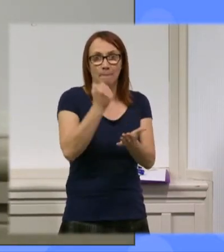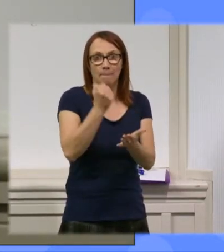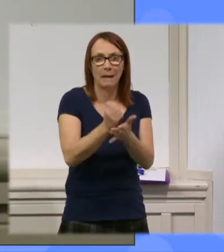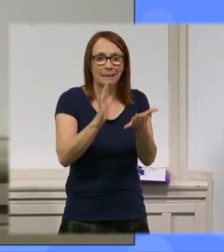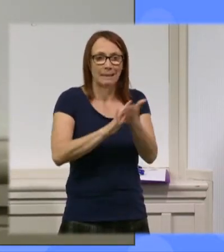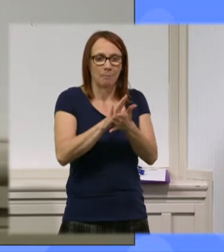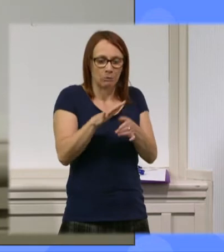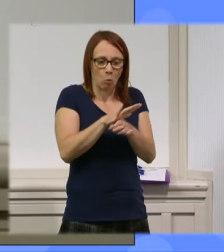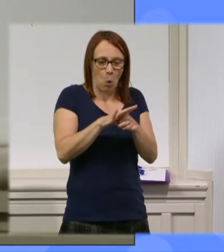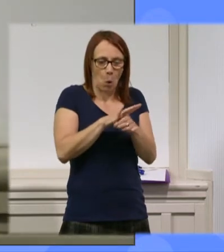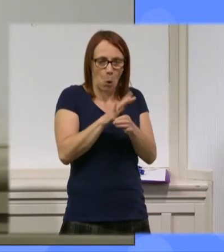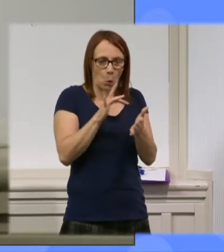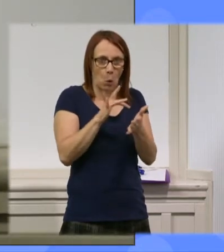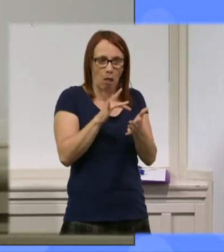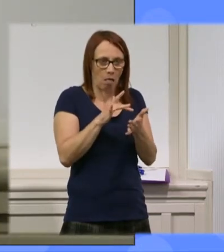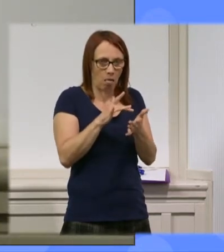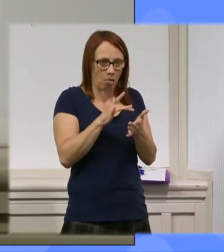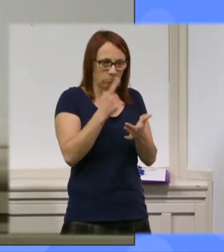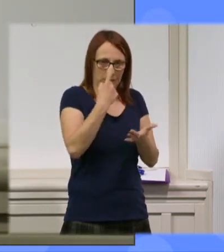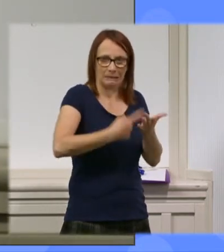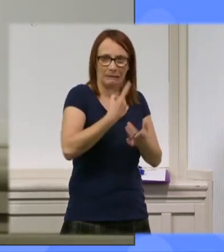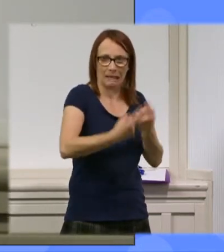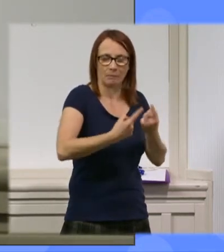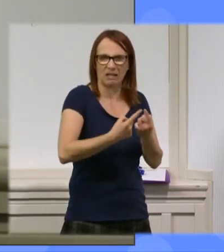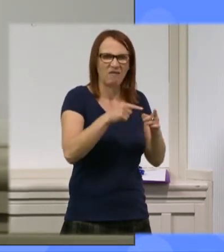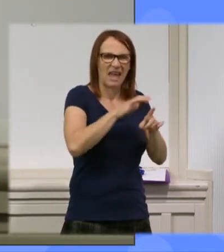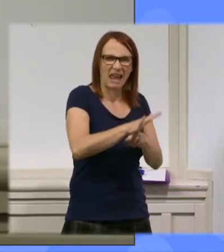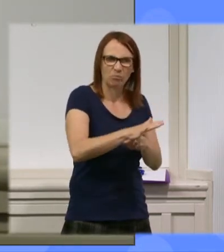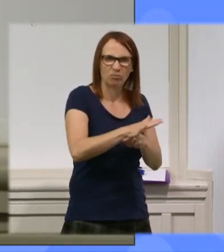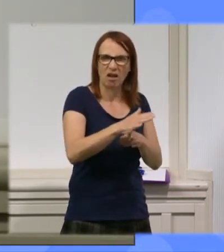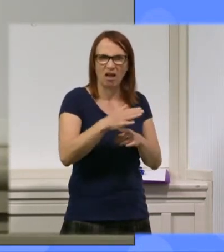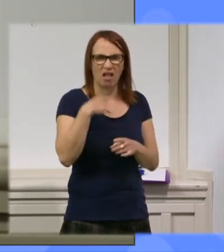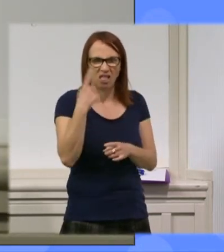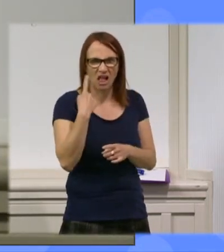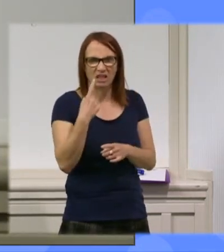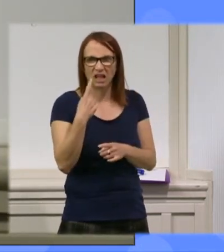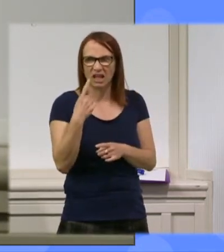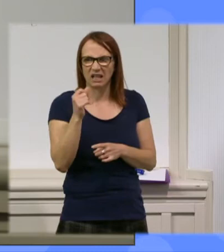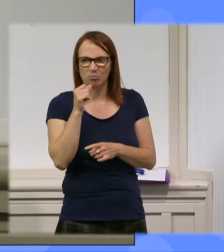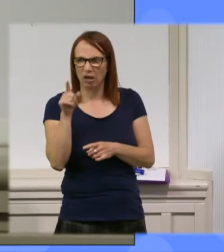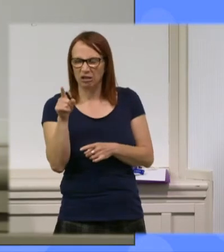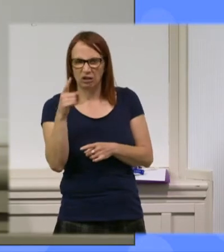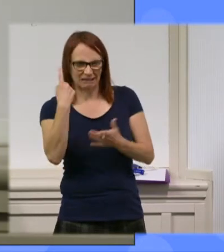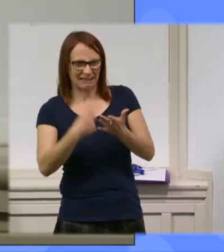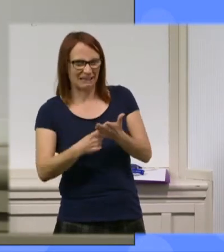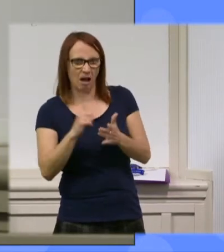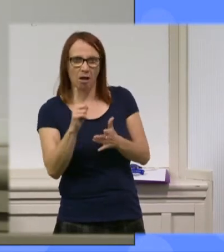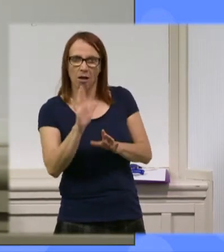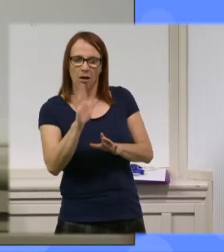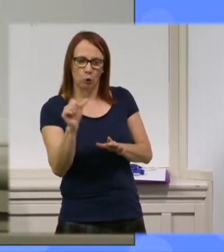like the centralized idea where someone in Edinburgh or London or Brussels or anywhere tells you what to do people should have a say in what happens around